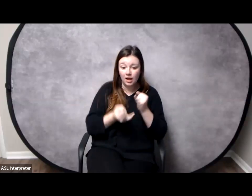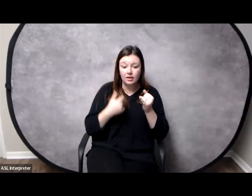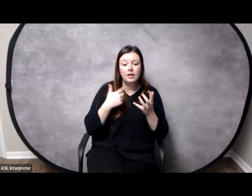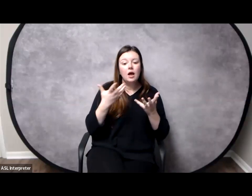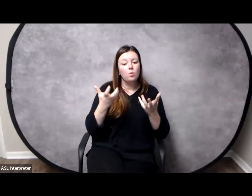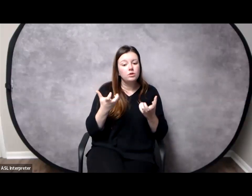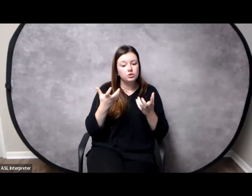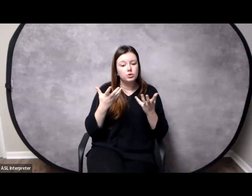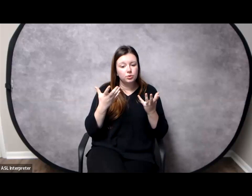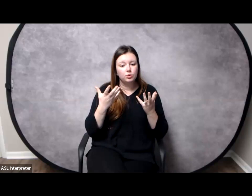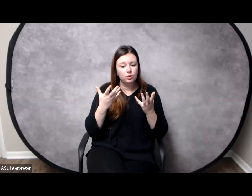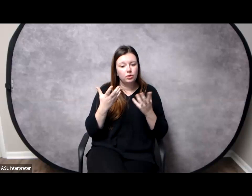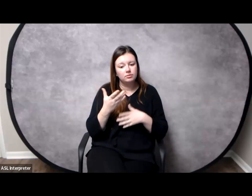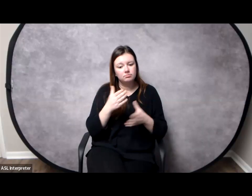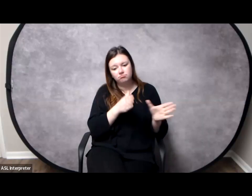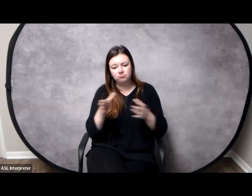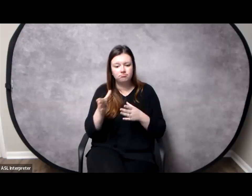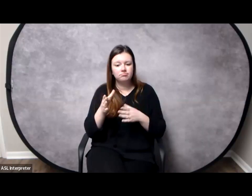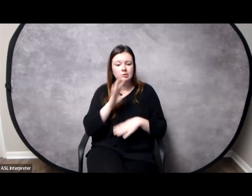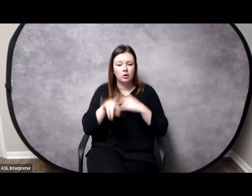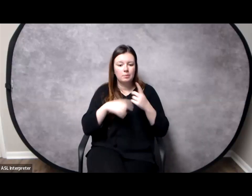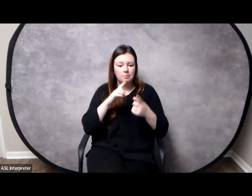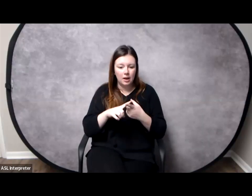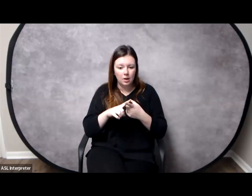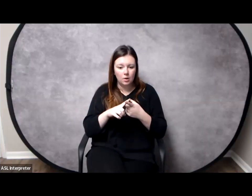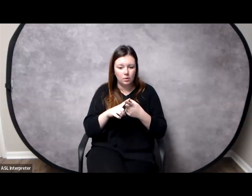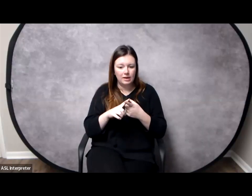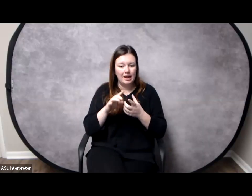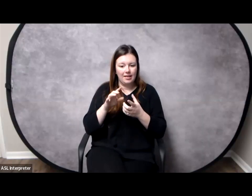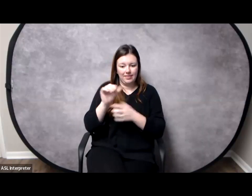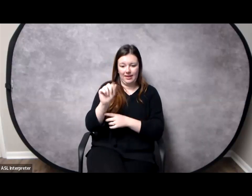from the ADA or we're revising our language to be more consistent when the language in